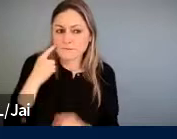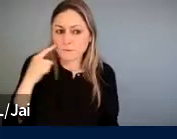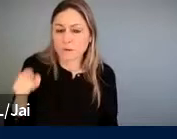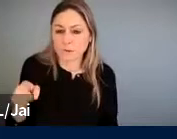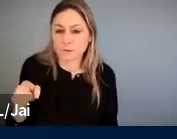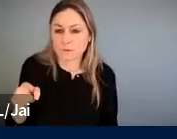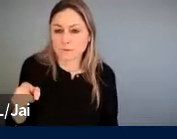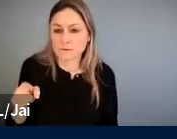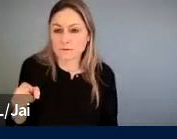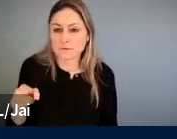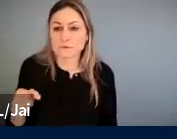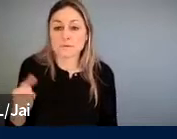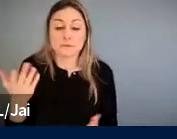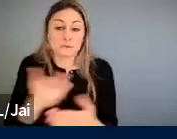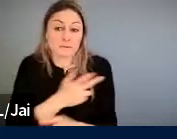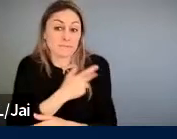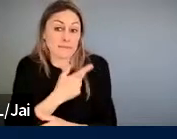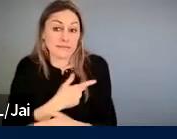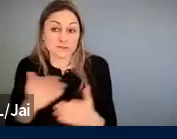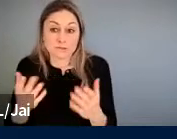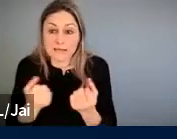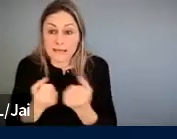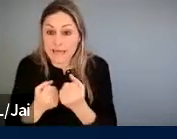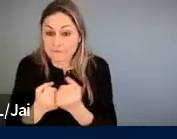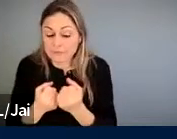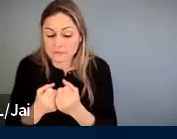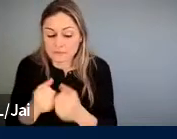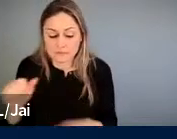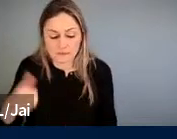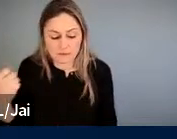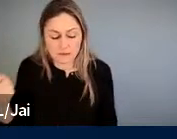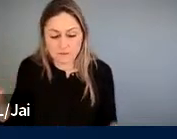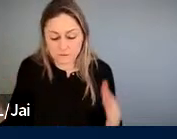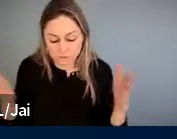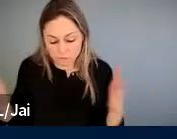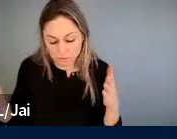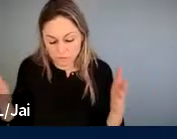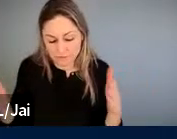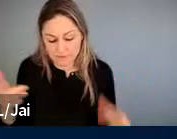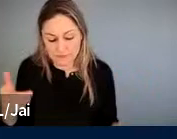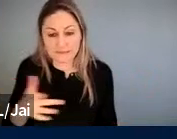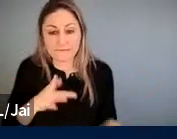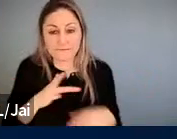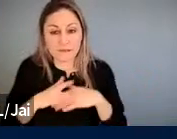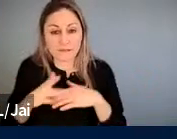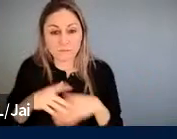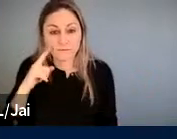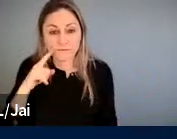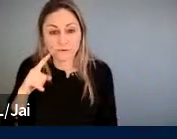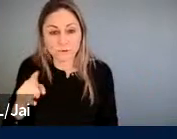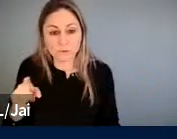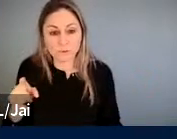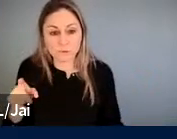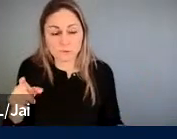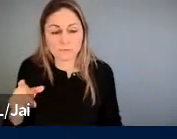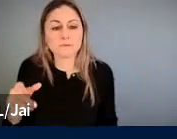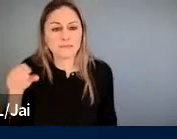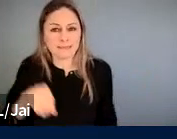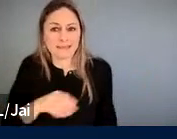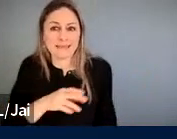may be a patient advocate or another service that may be available to you within a hospital setting